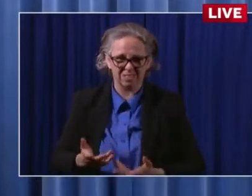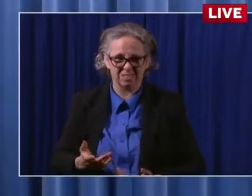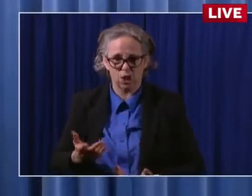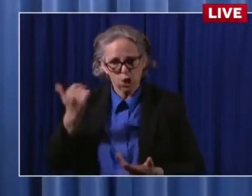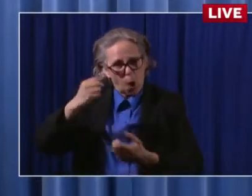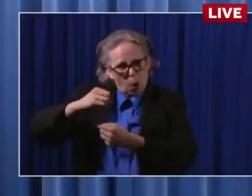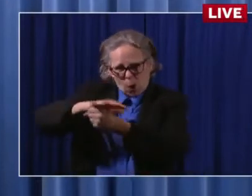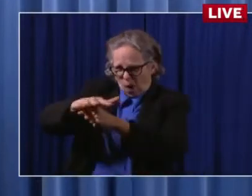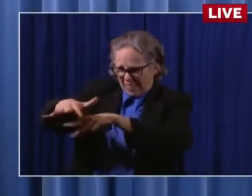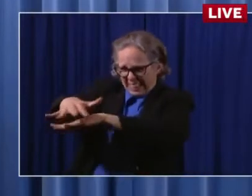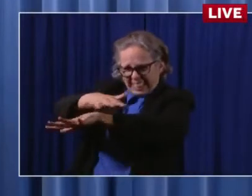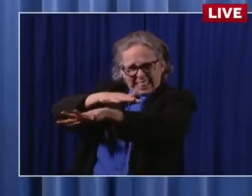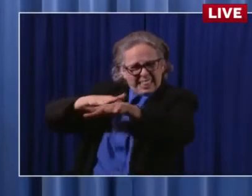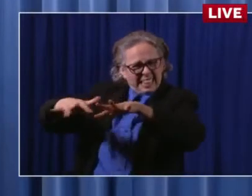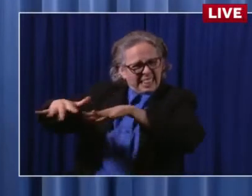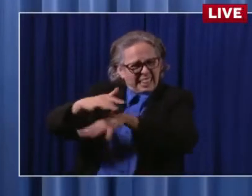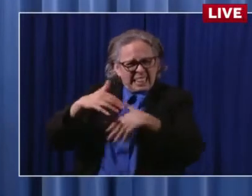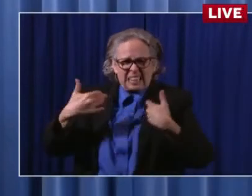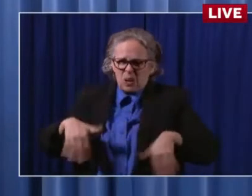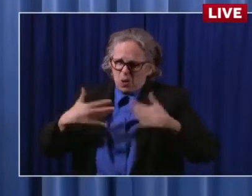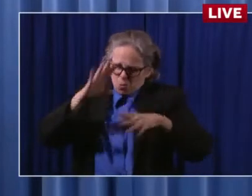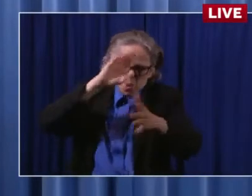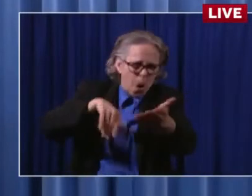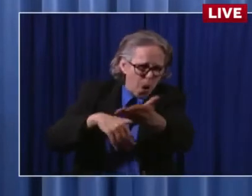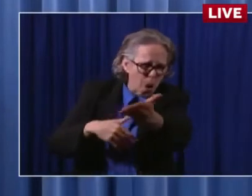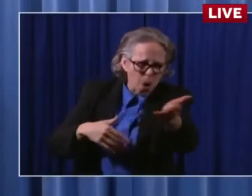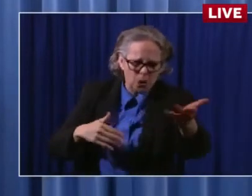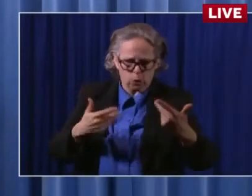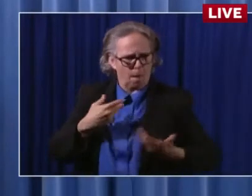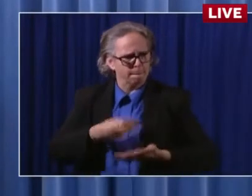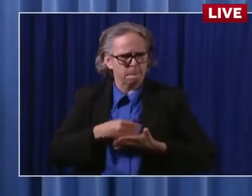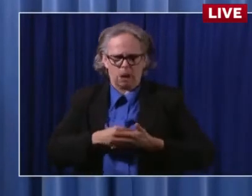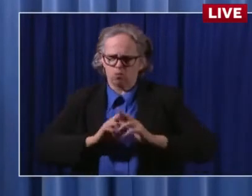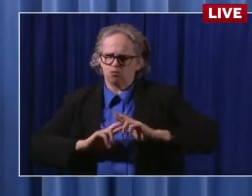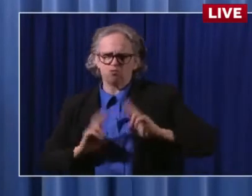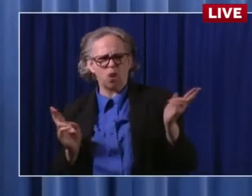COVID-19 IS STILL VERY, VERY MUCH WITH US. I DO NOT HAVE TO REMIND ANYBODY THAT.